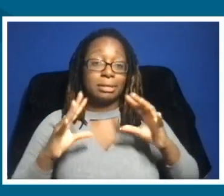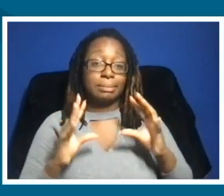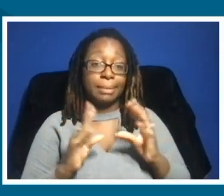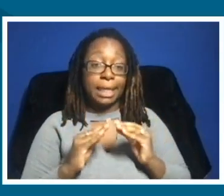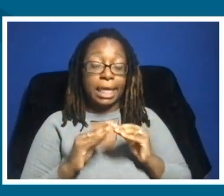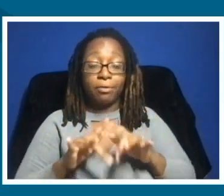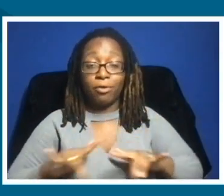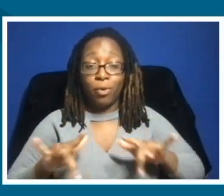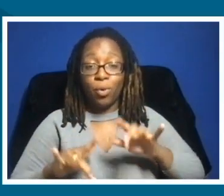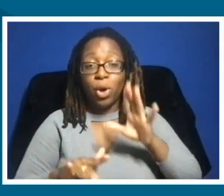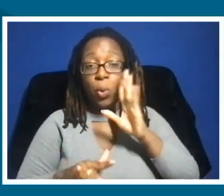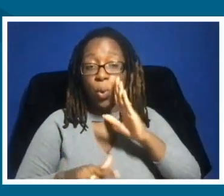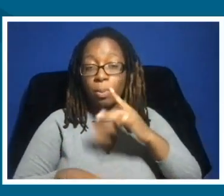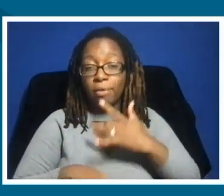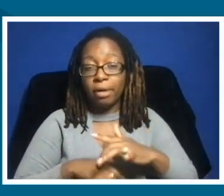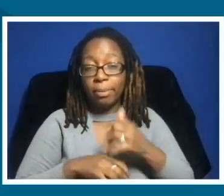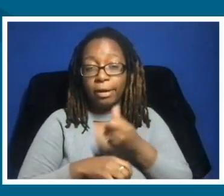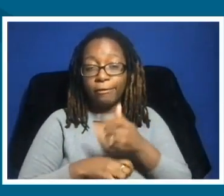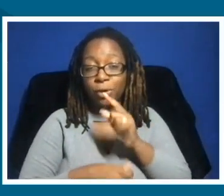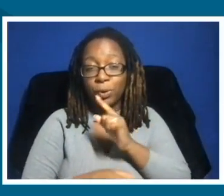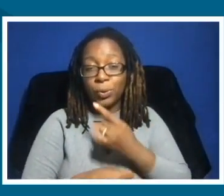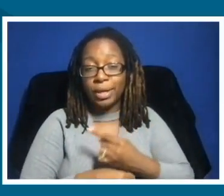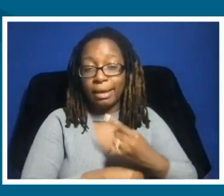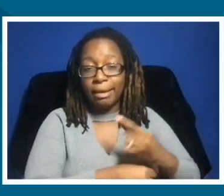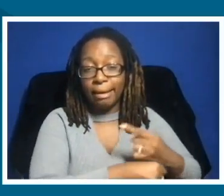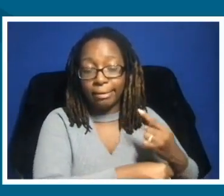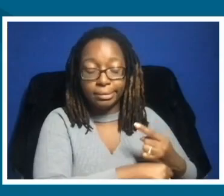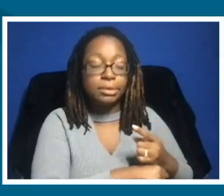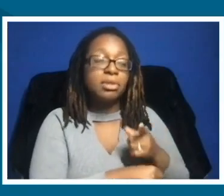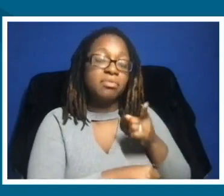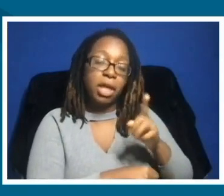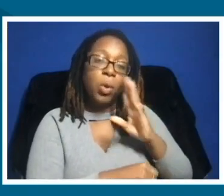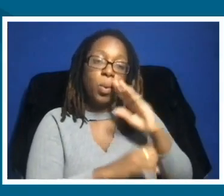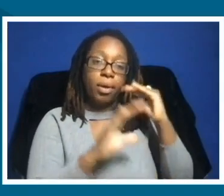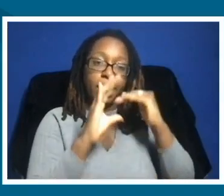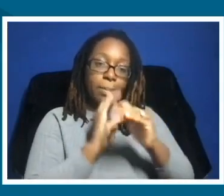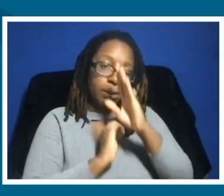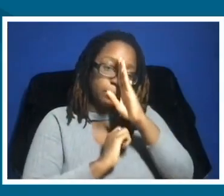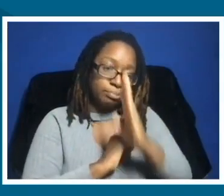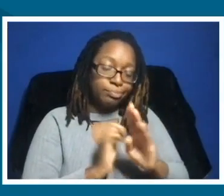days session organizers will email you